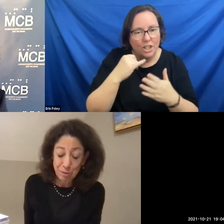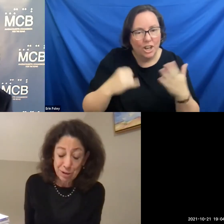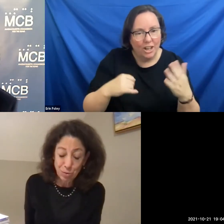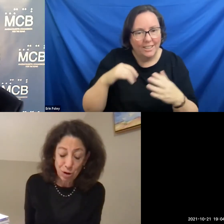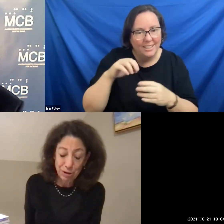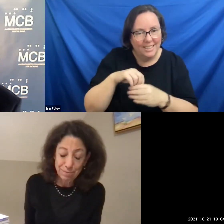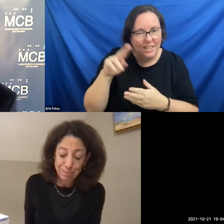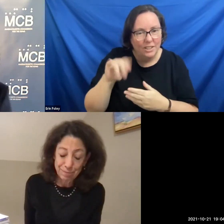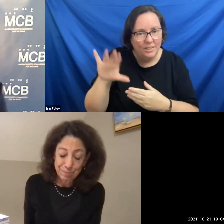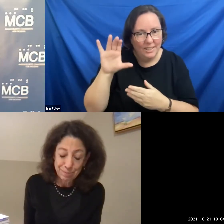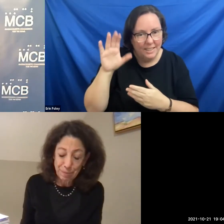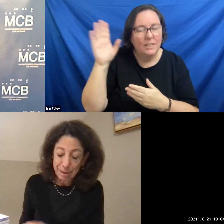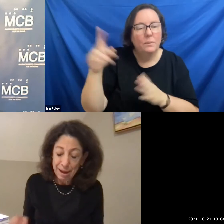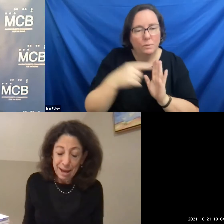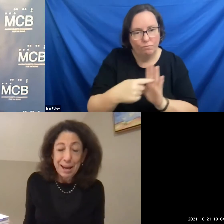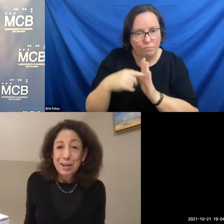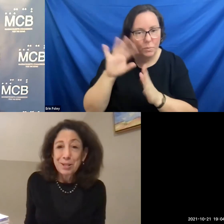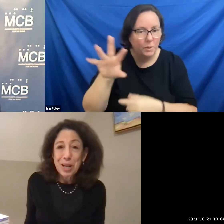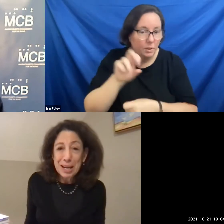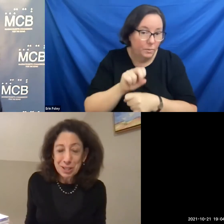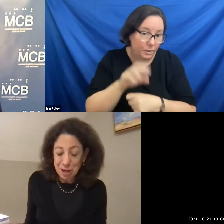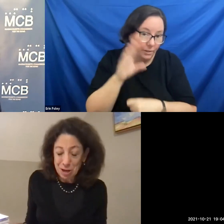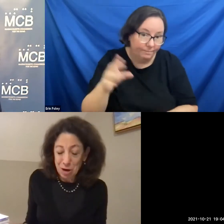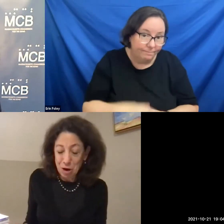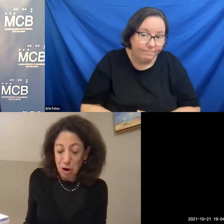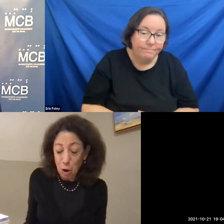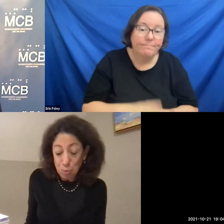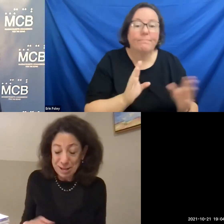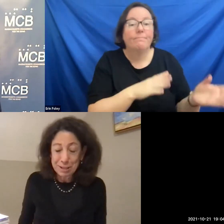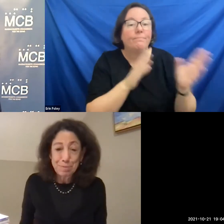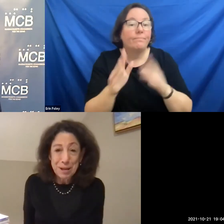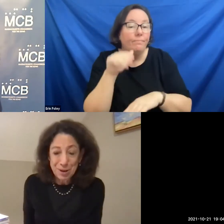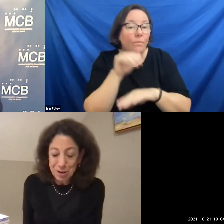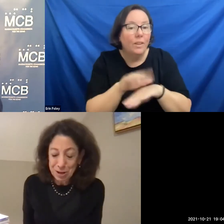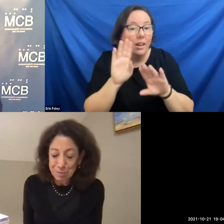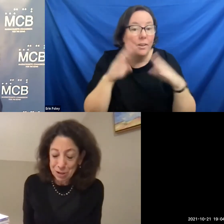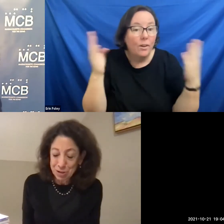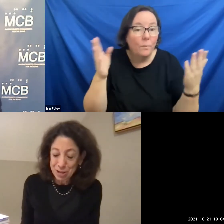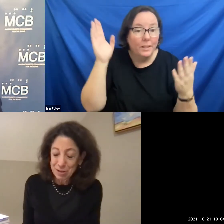of his work. Tonight's opening speaker commissioner David